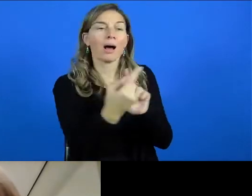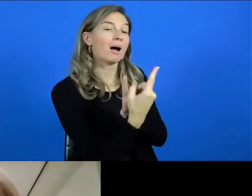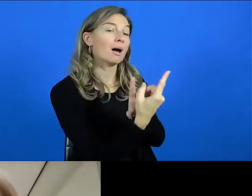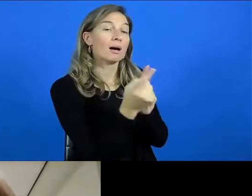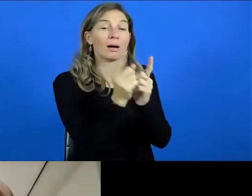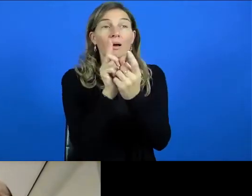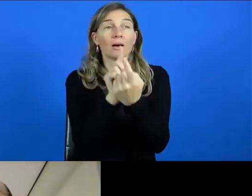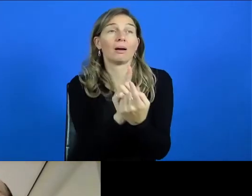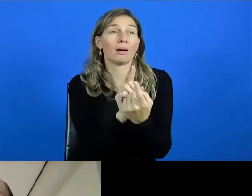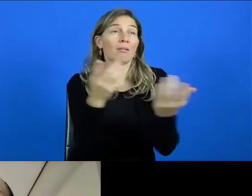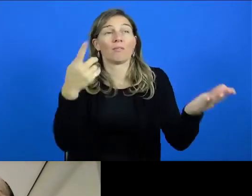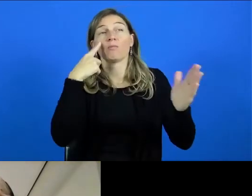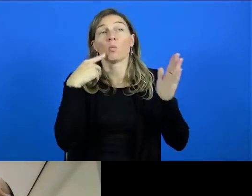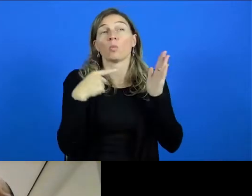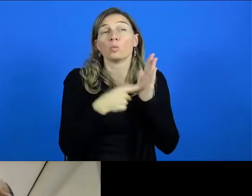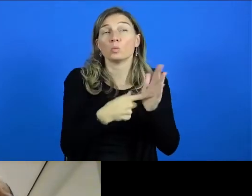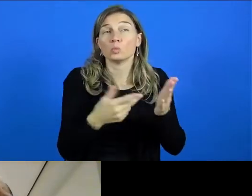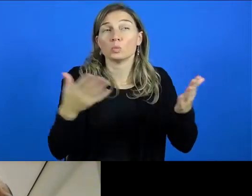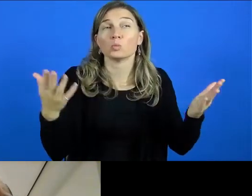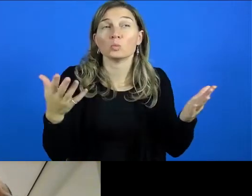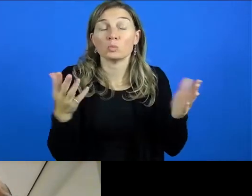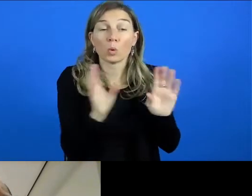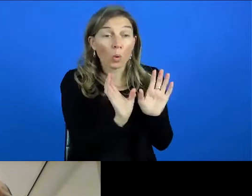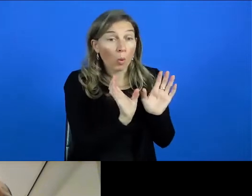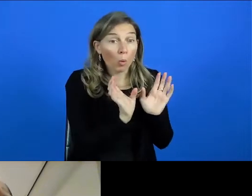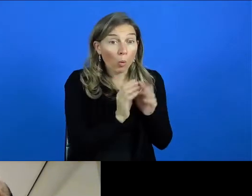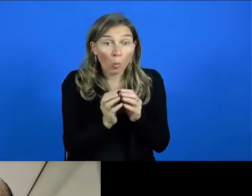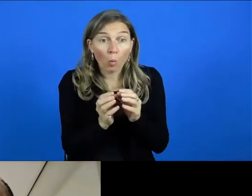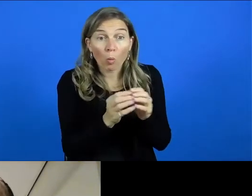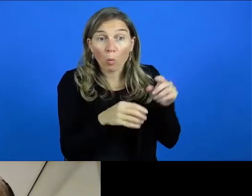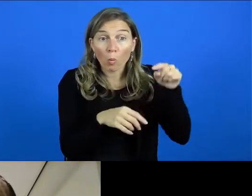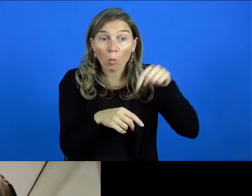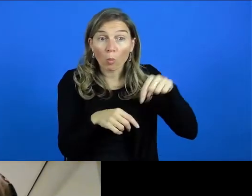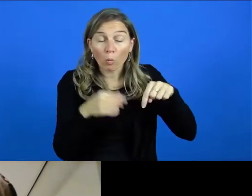with the state aid cases or you know, it's even a contractual case